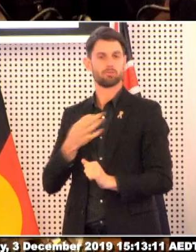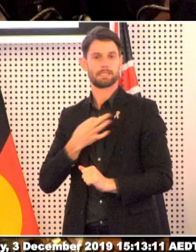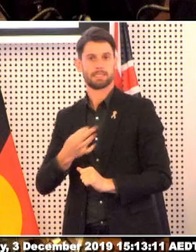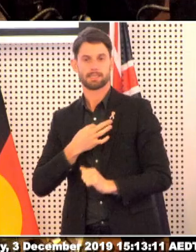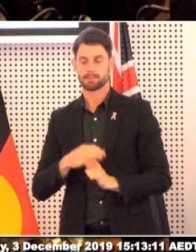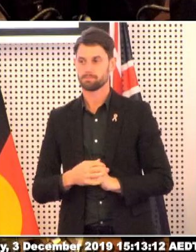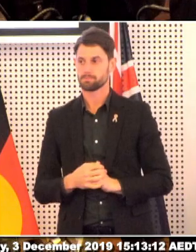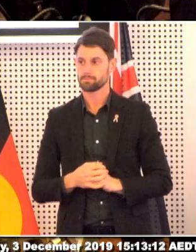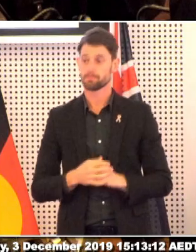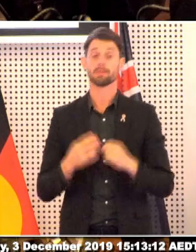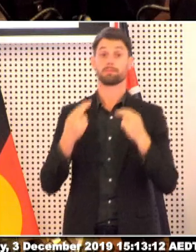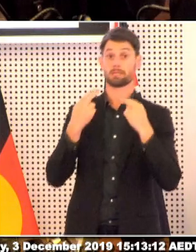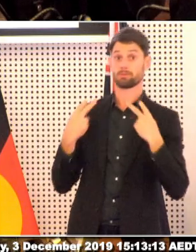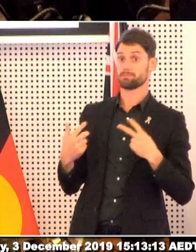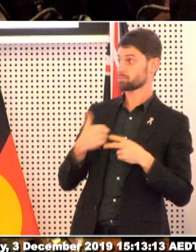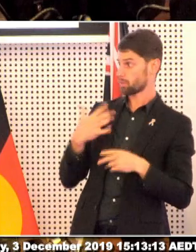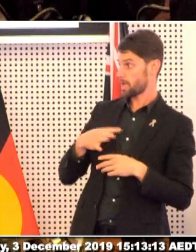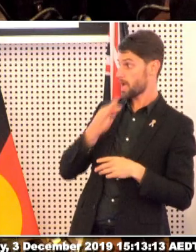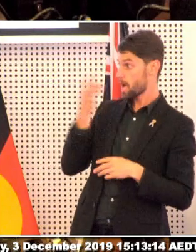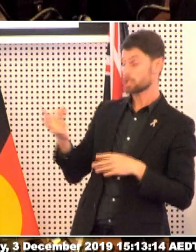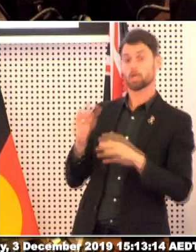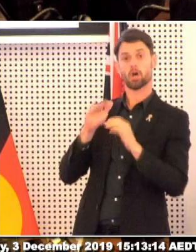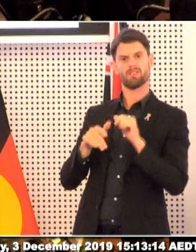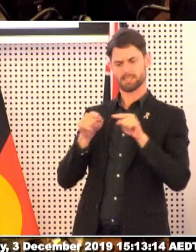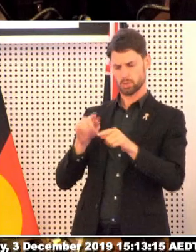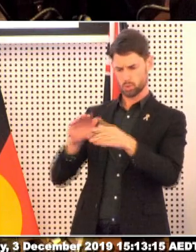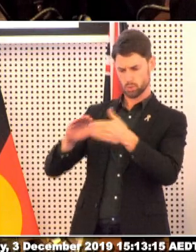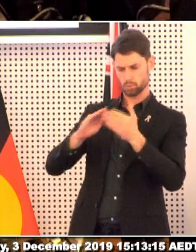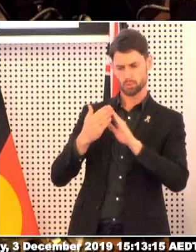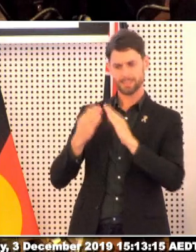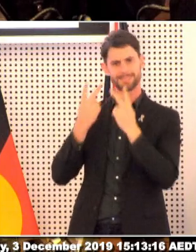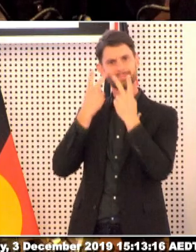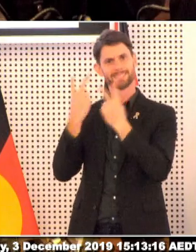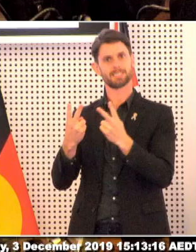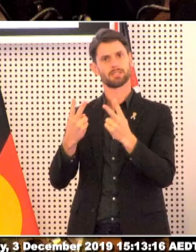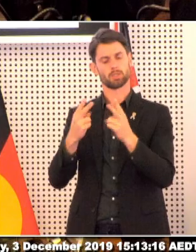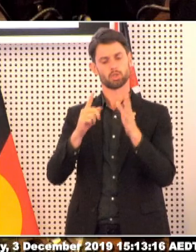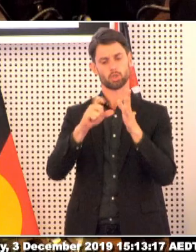Victoria. So a Community Visitor is somebody who is appointed to that